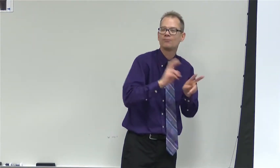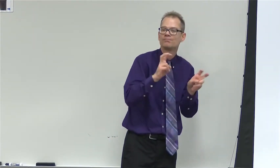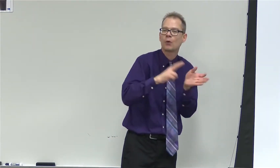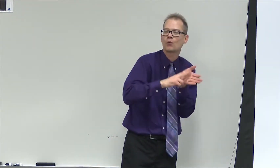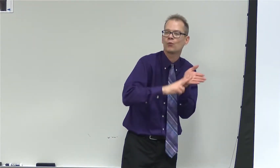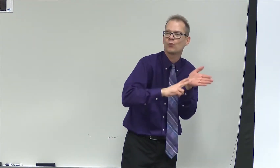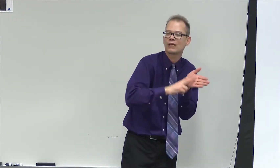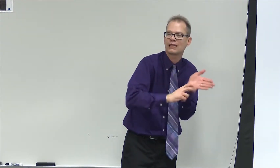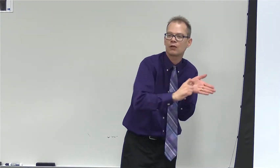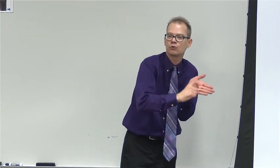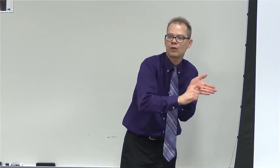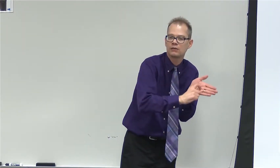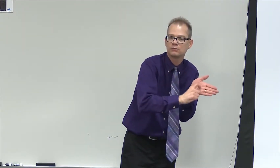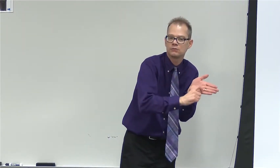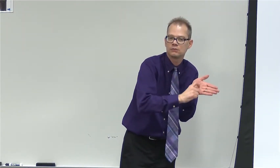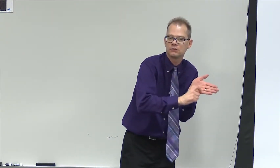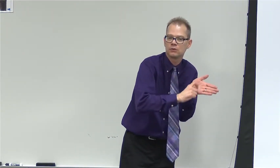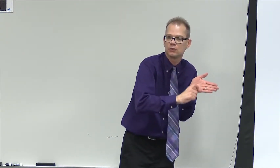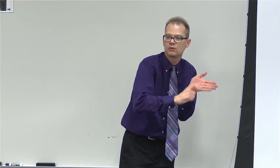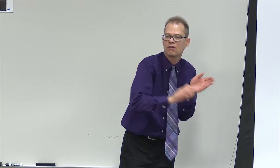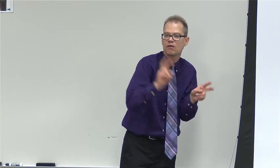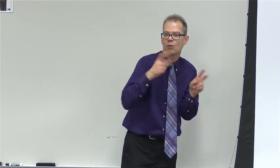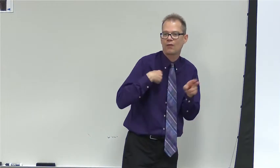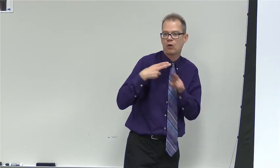So far the focus has been more on reading and writing,